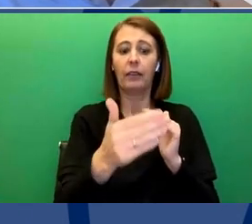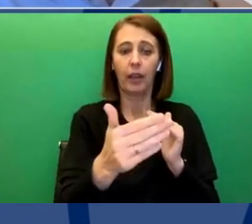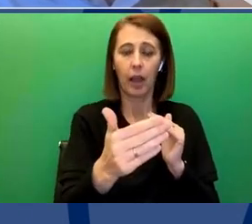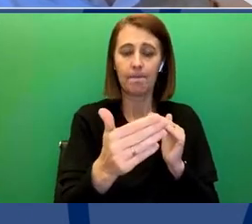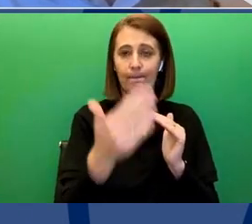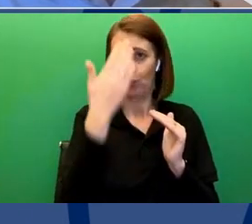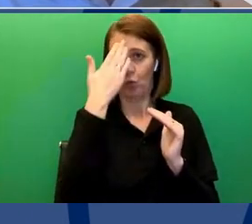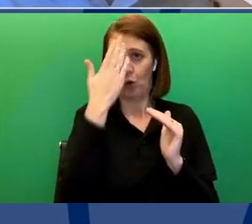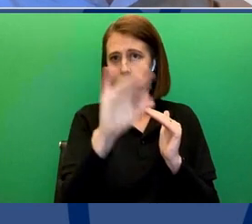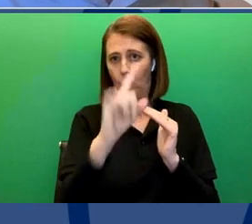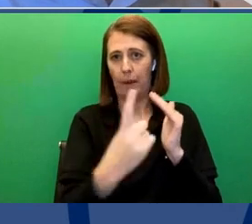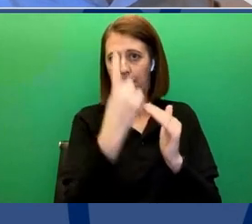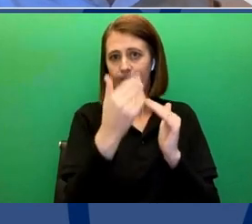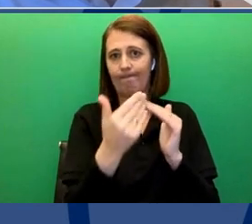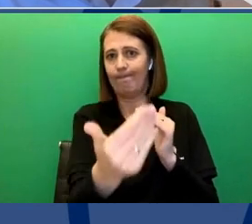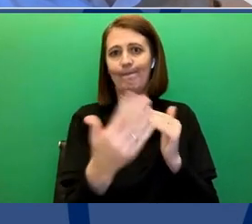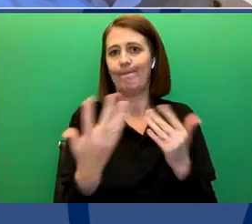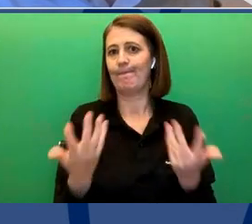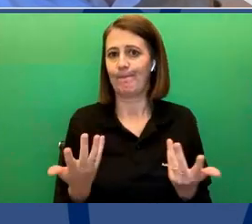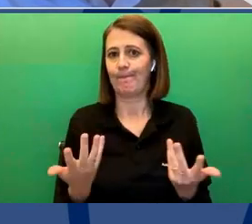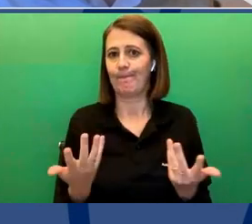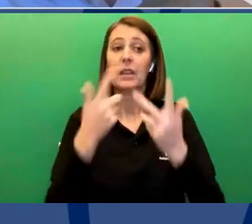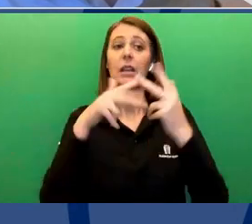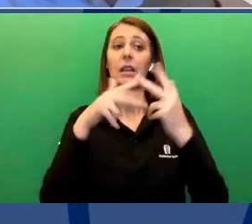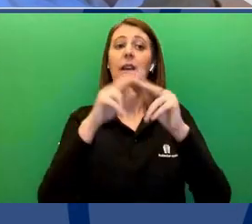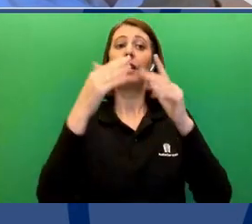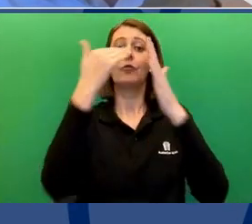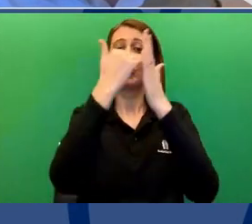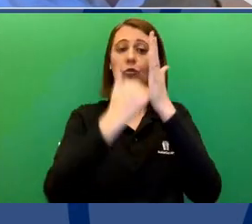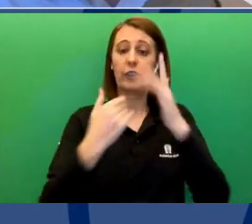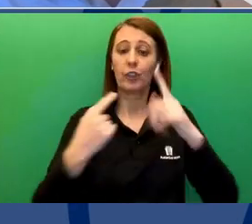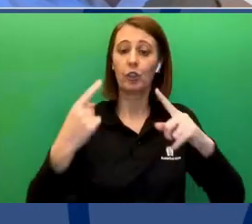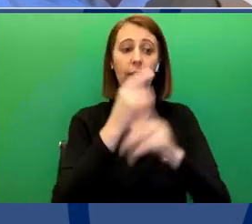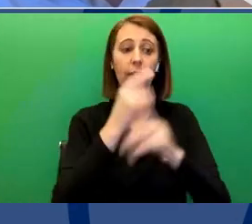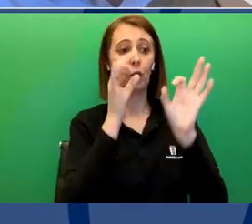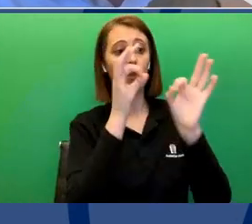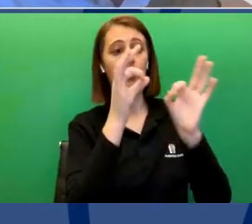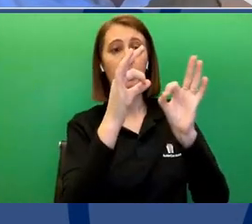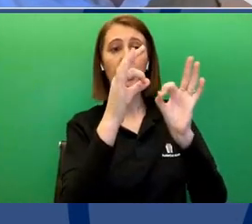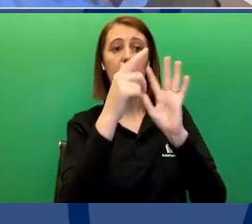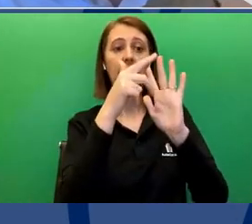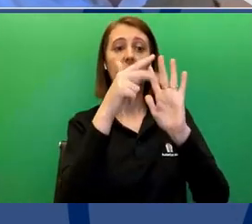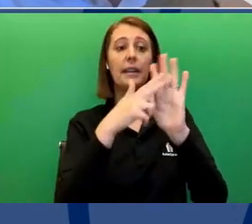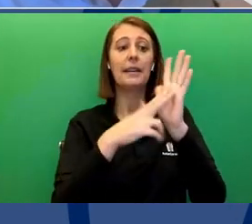but if restrictions change for certain industries we may go back and retest those industries